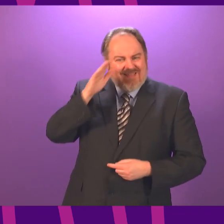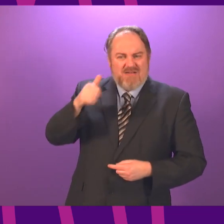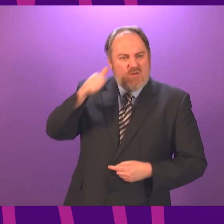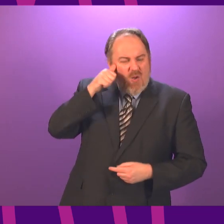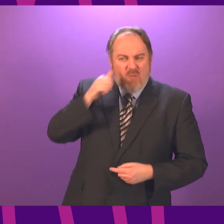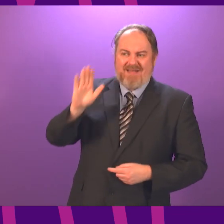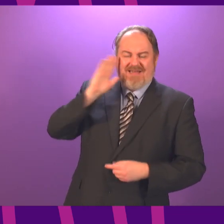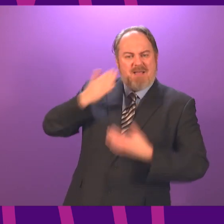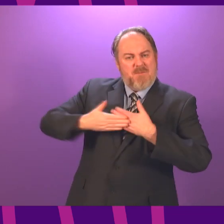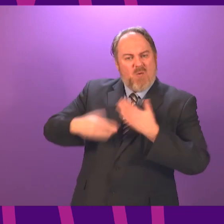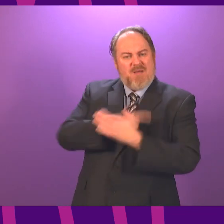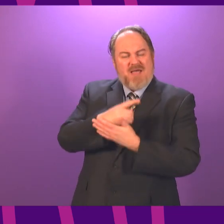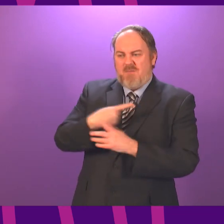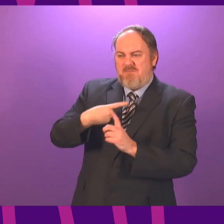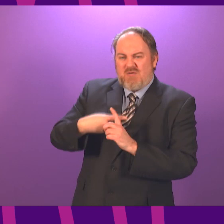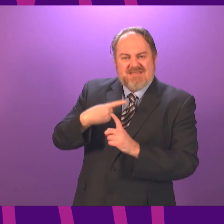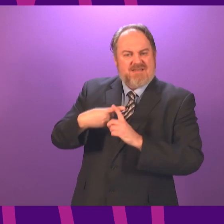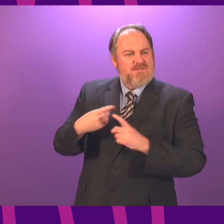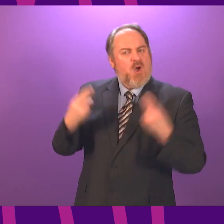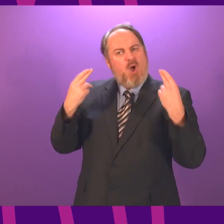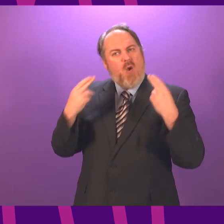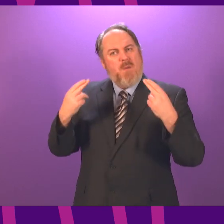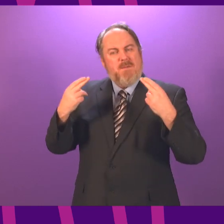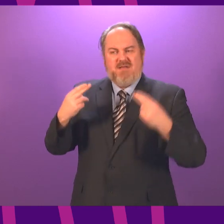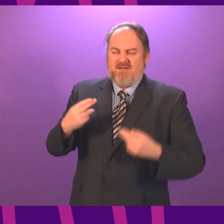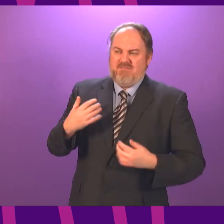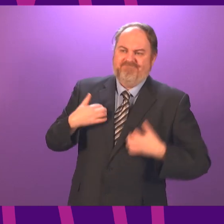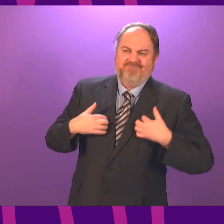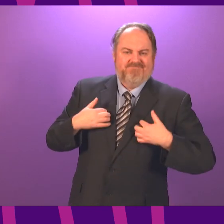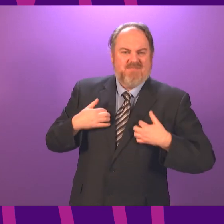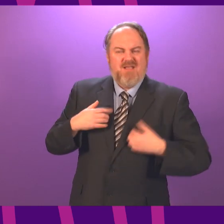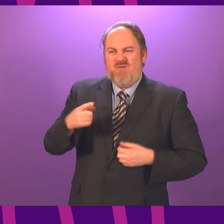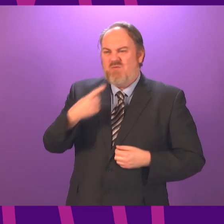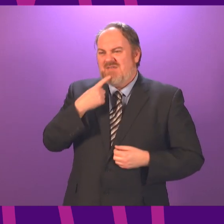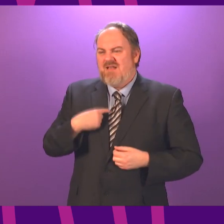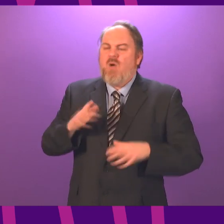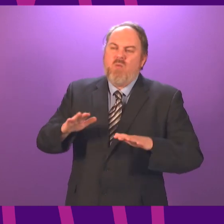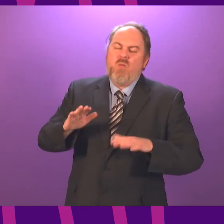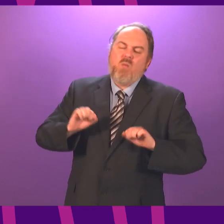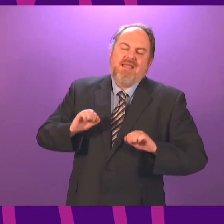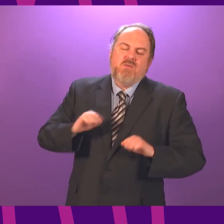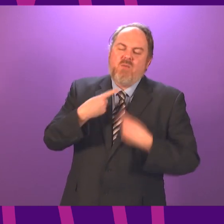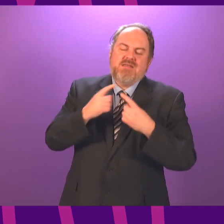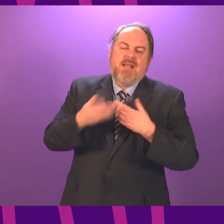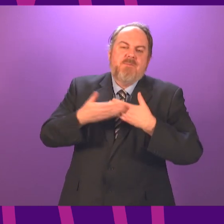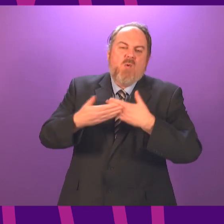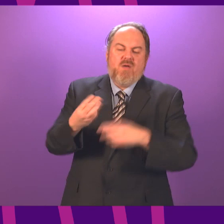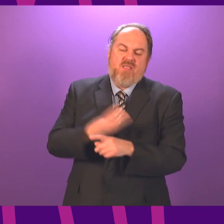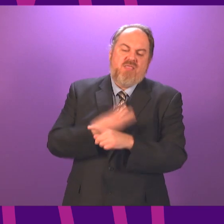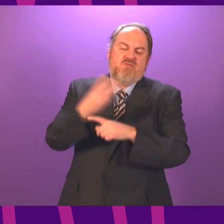did not tune in today expecting to be told to tune in again in three weeks’ time, and they have a right to be disappointed.